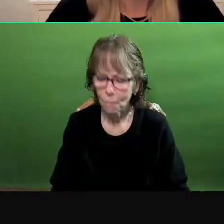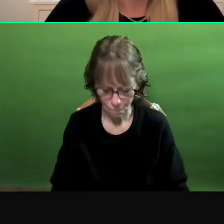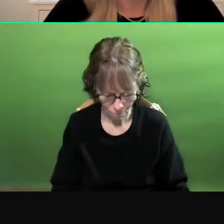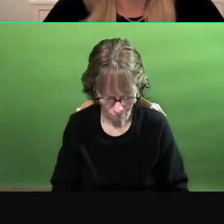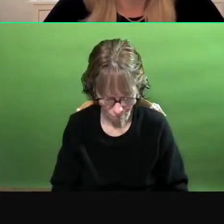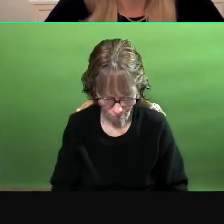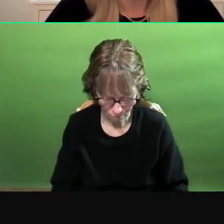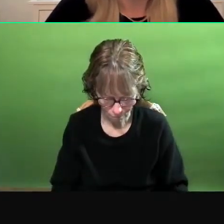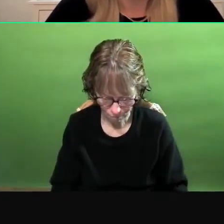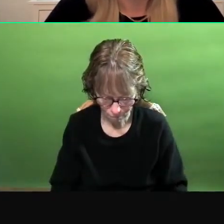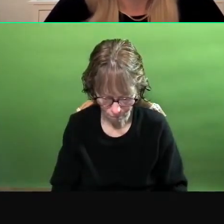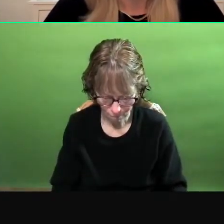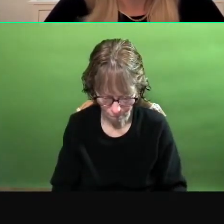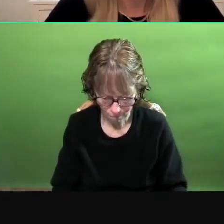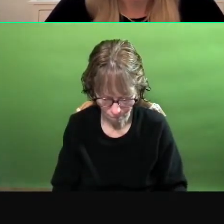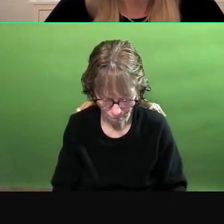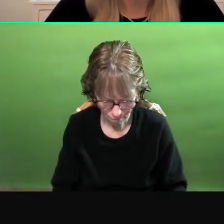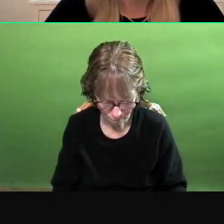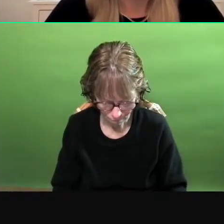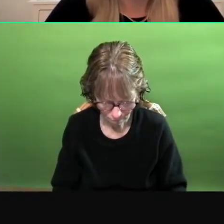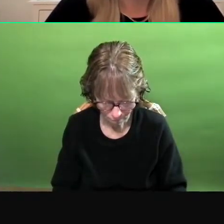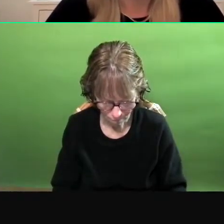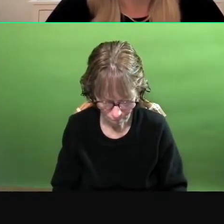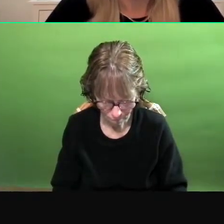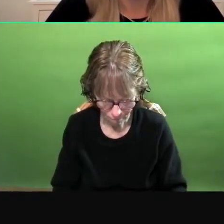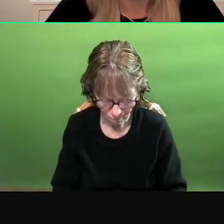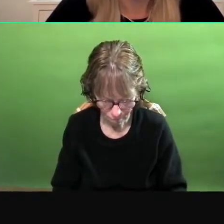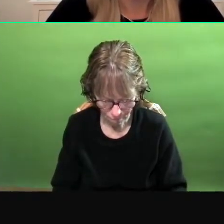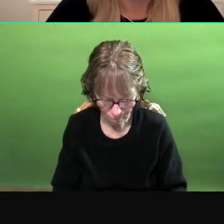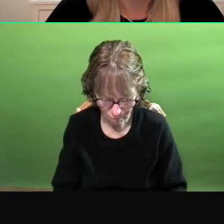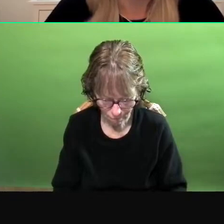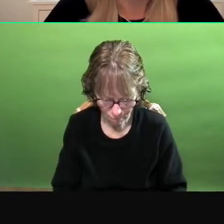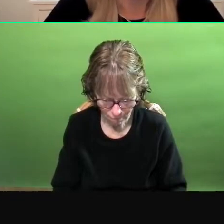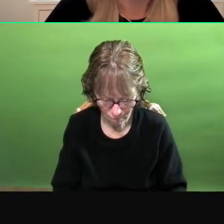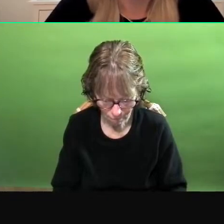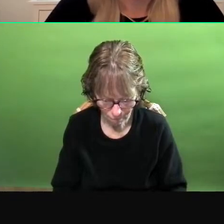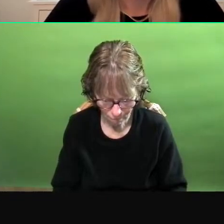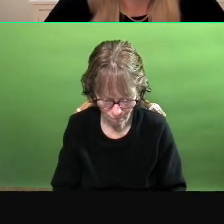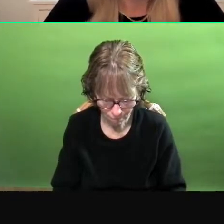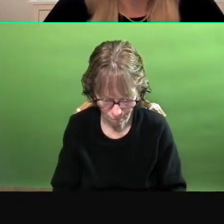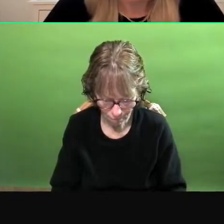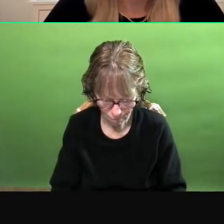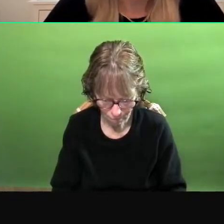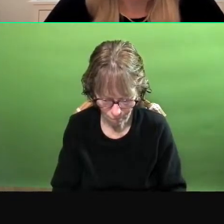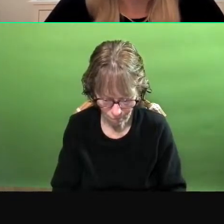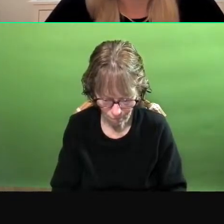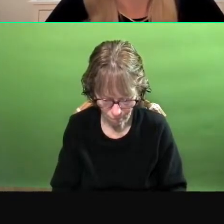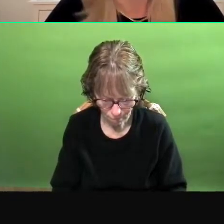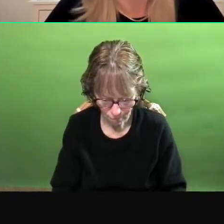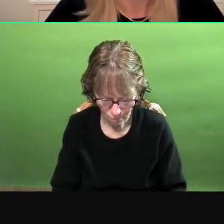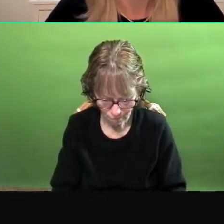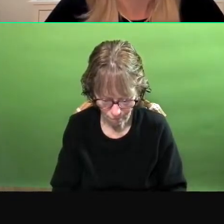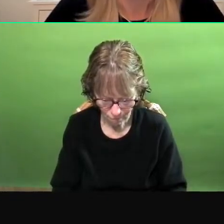have attended lectures and conversations where there is much discussion around the